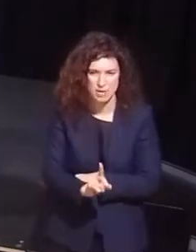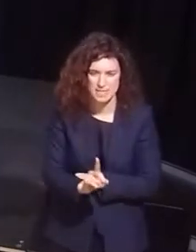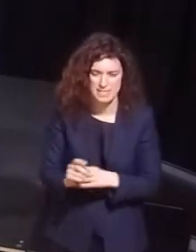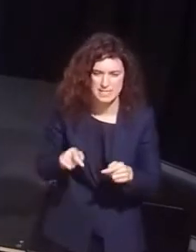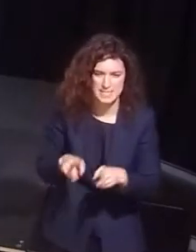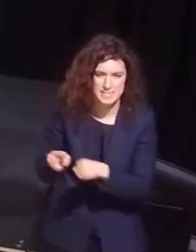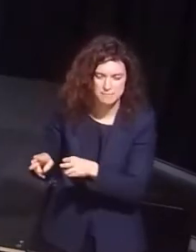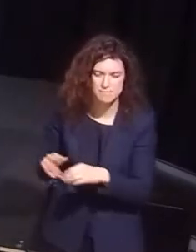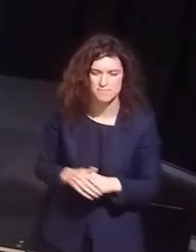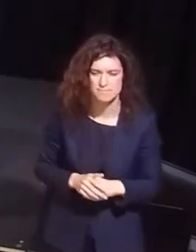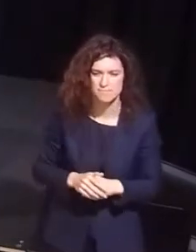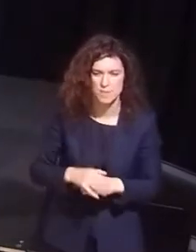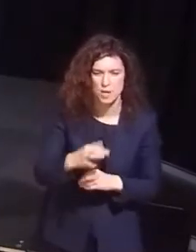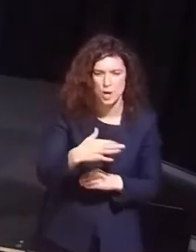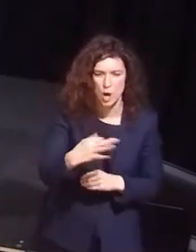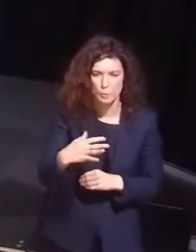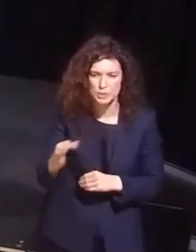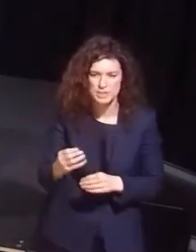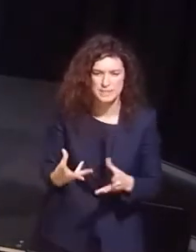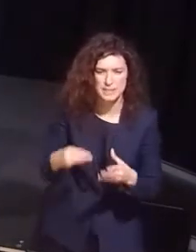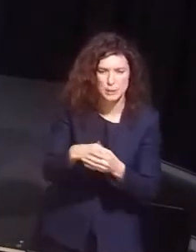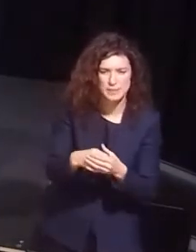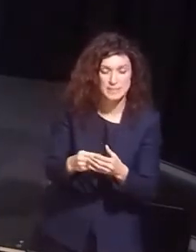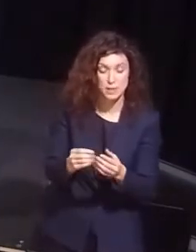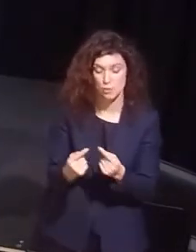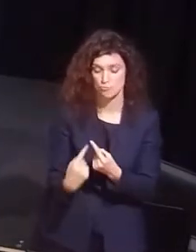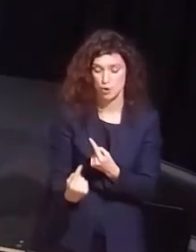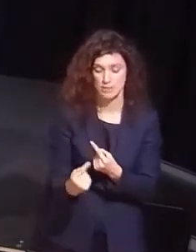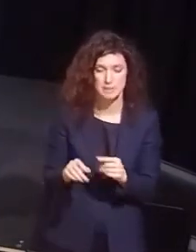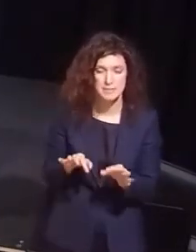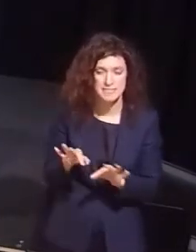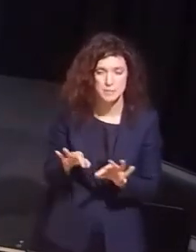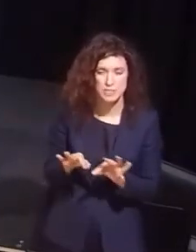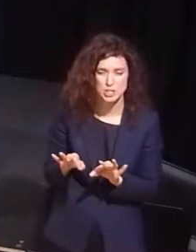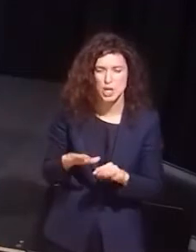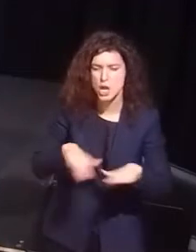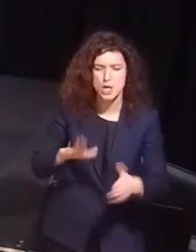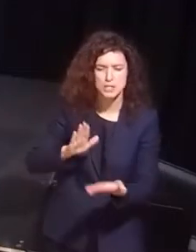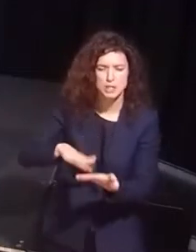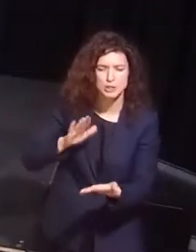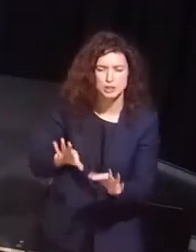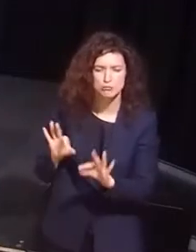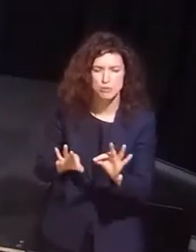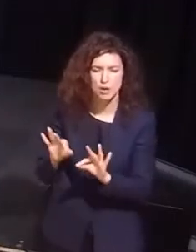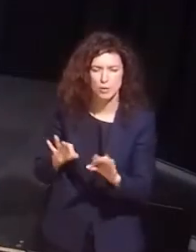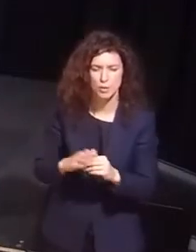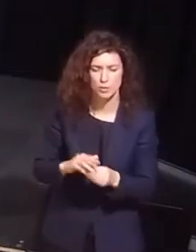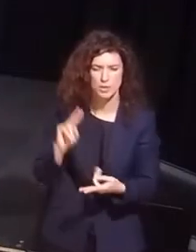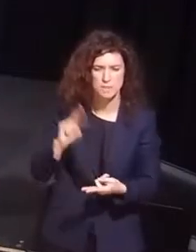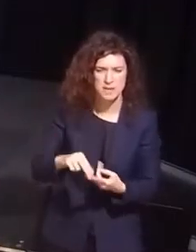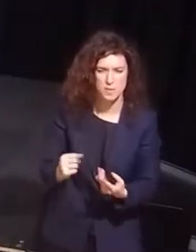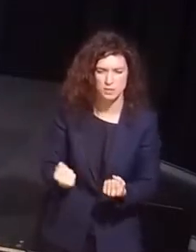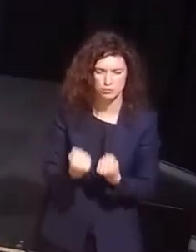Options from Zambette included a proximity switch, enabling non-touch control, with minimal strength, toy control,